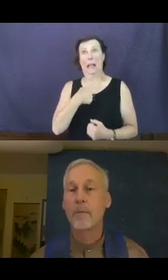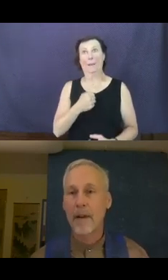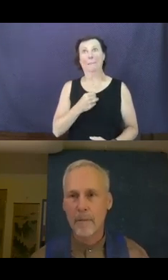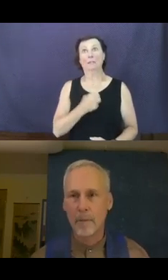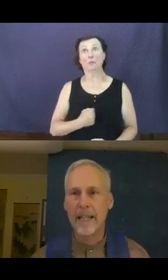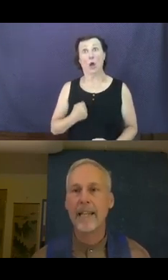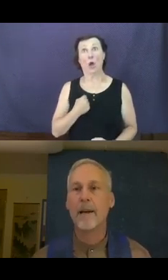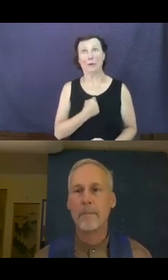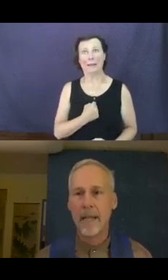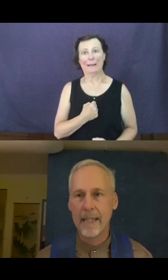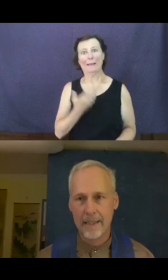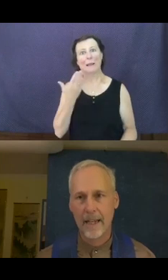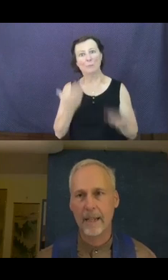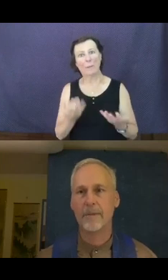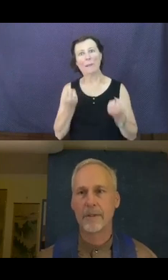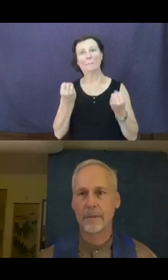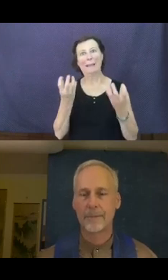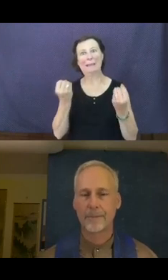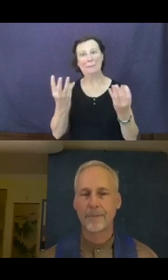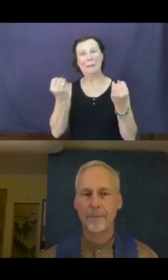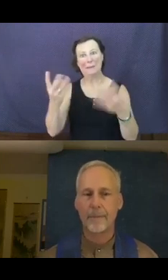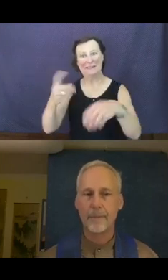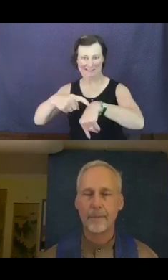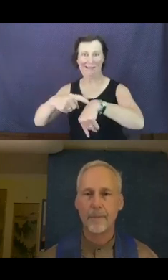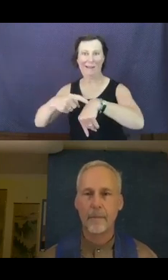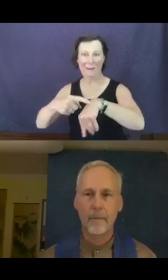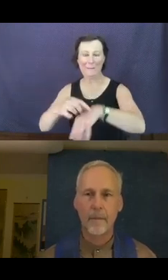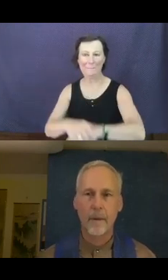probably many times.